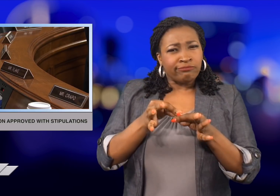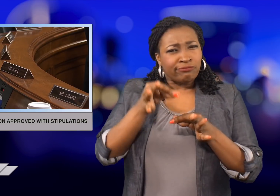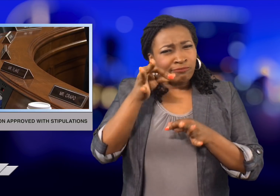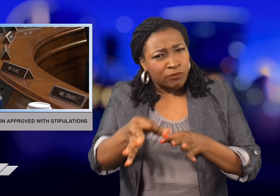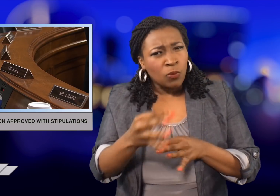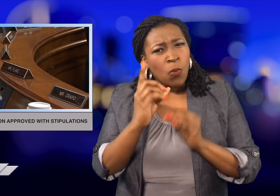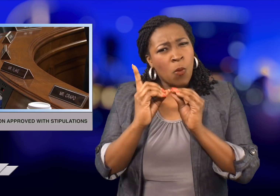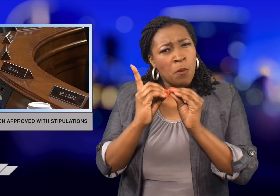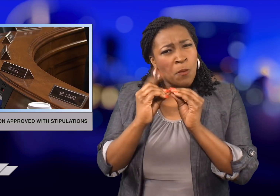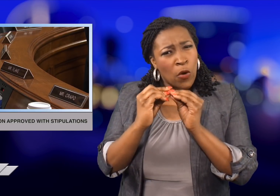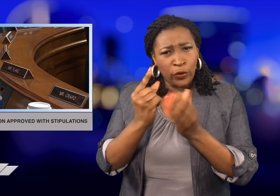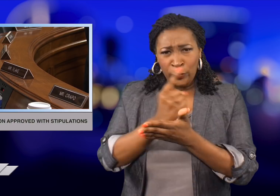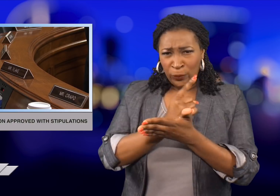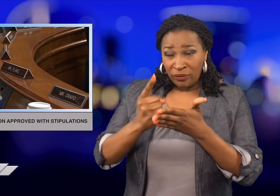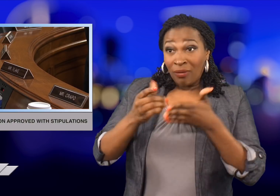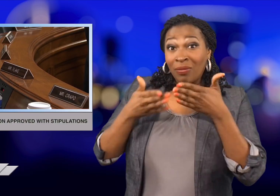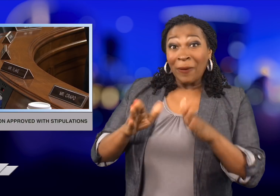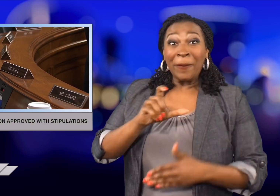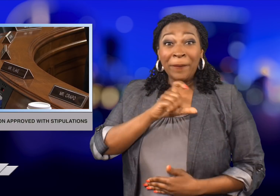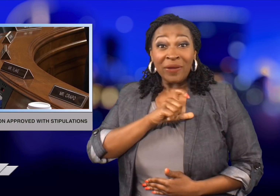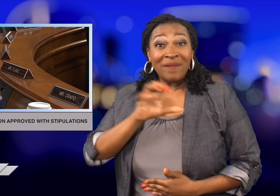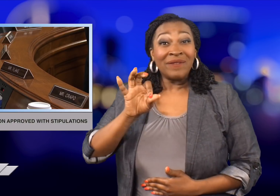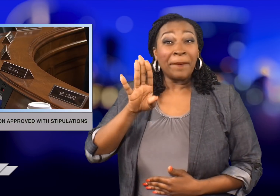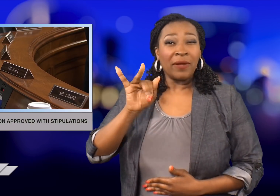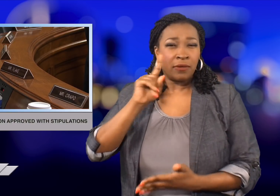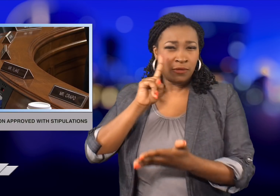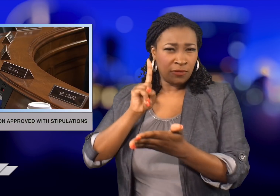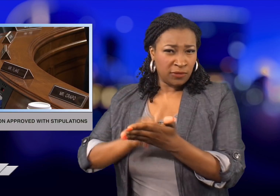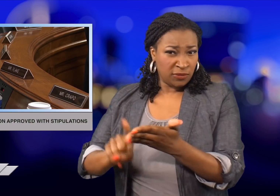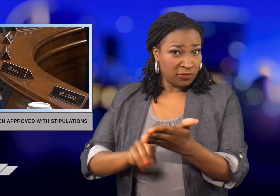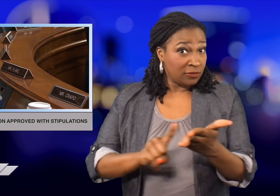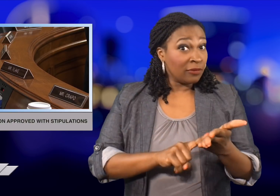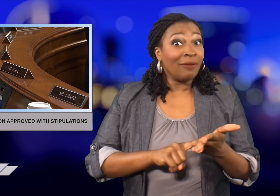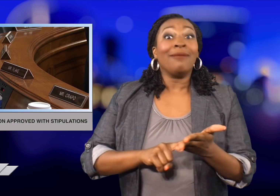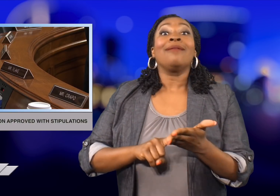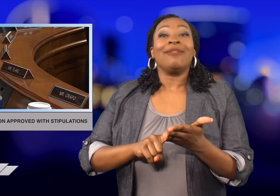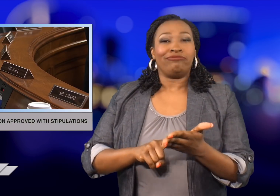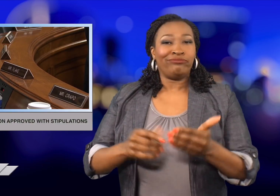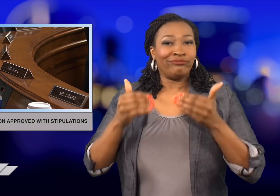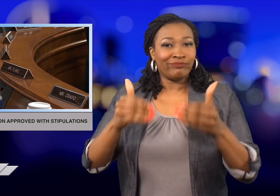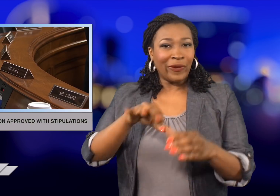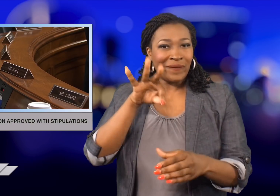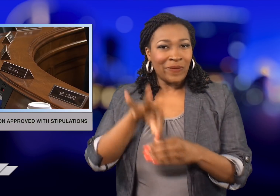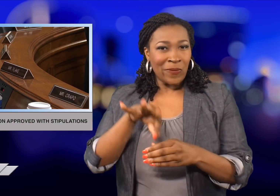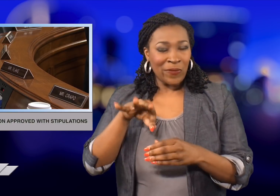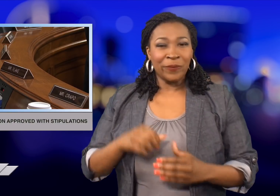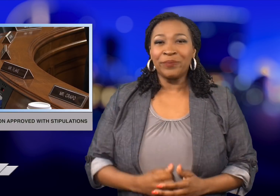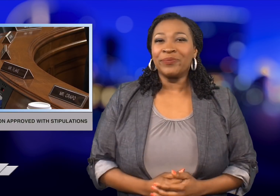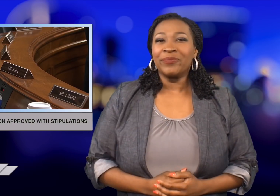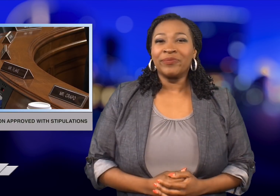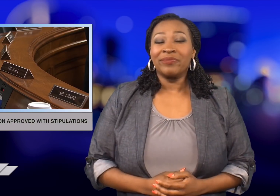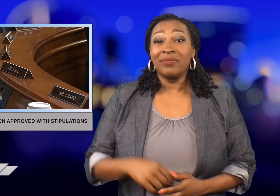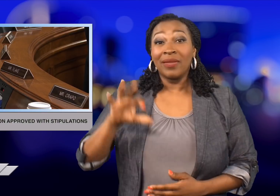Blasey Ford's allegations of sexual assault against Kavanaugh.